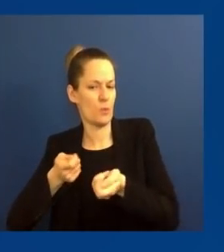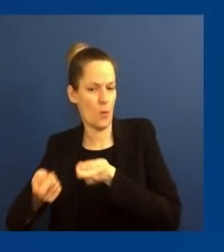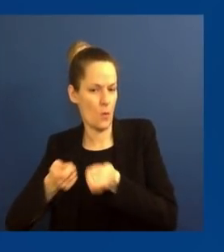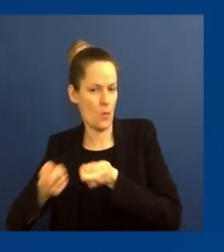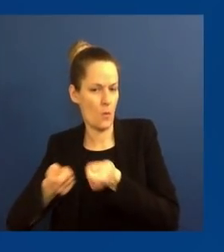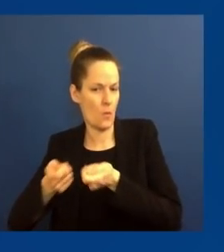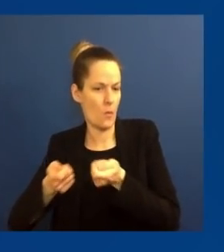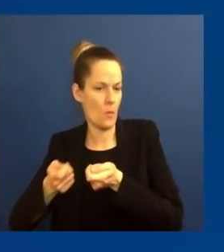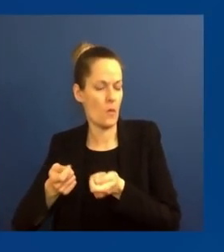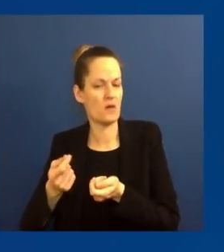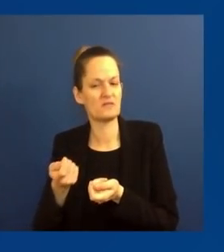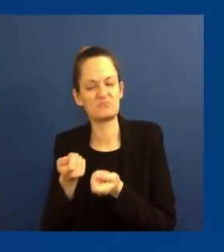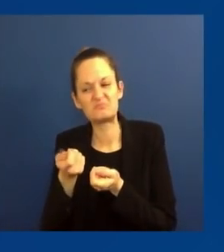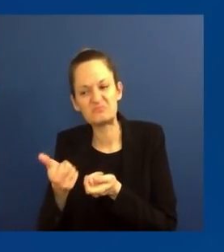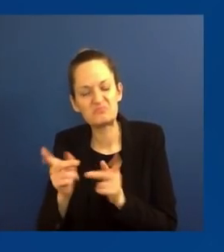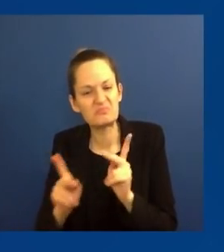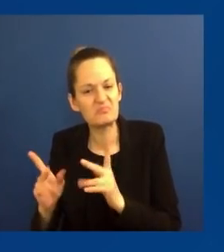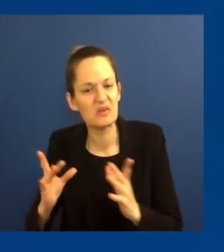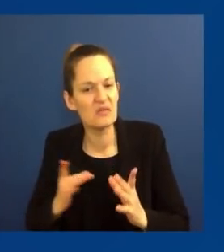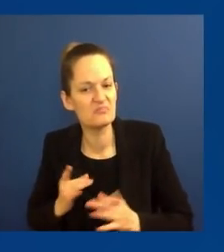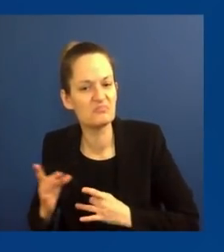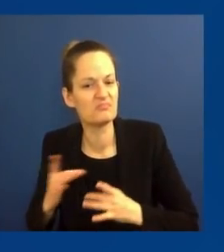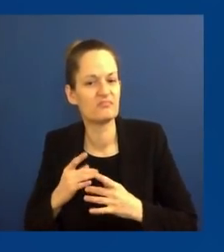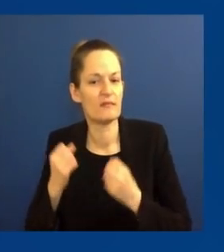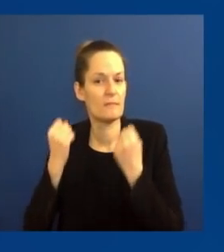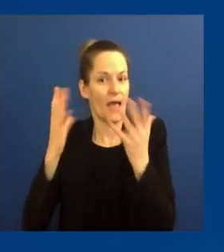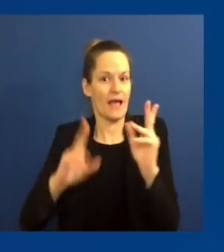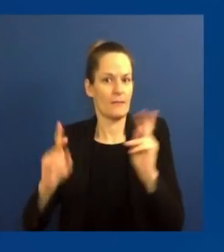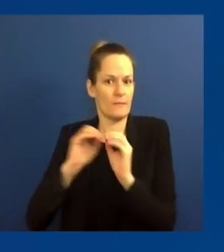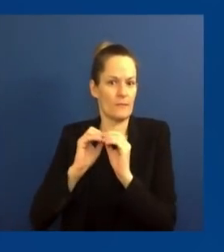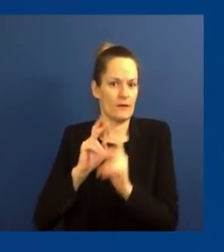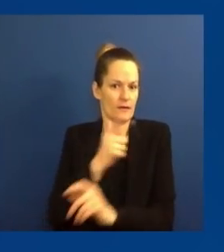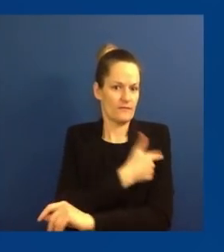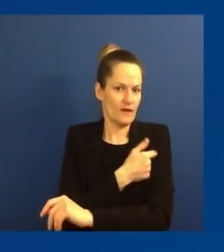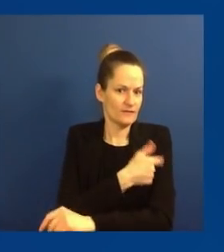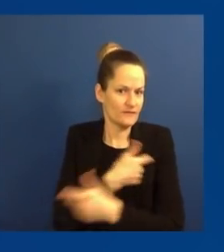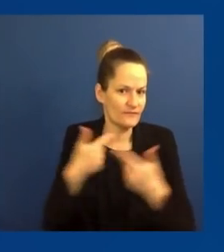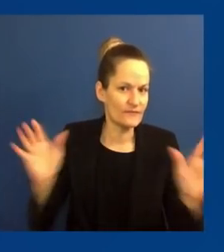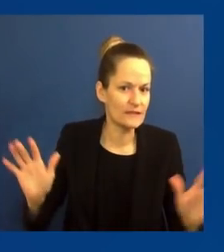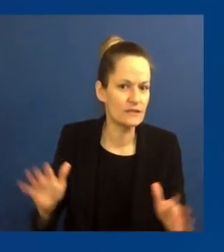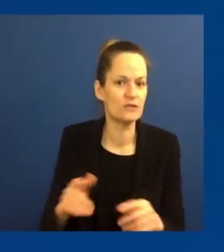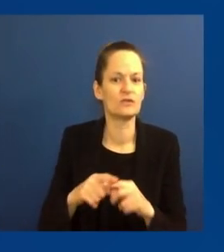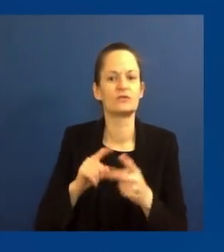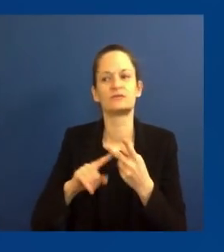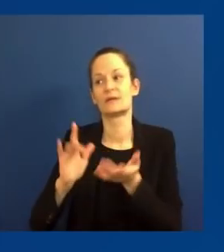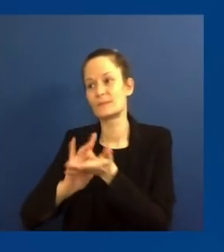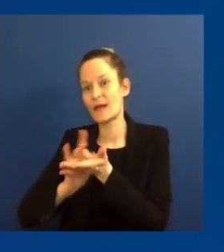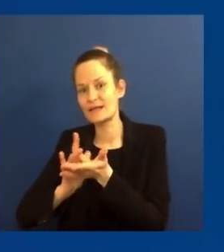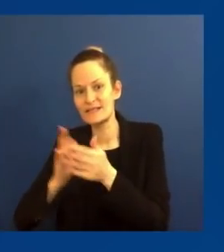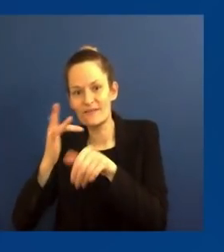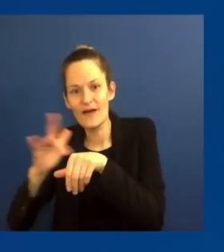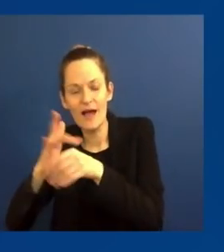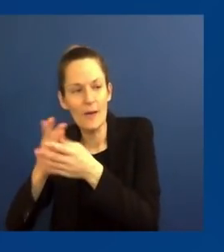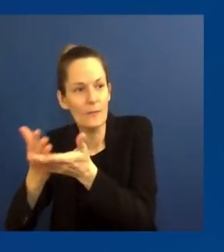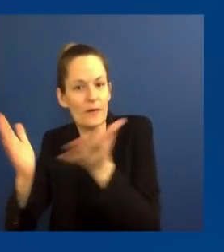and the protection afforded by prior infection will have a level of protection in the community